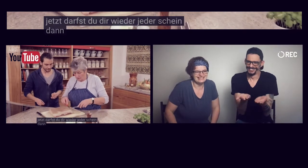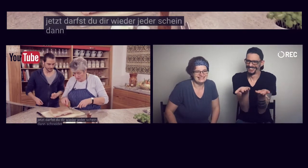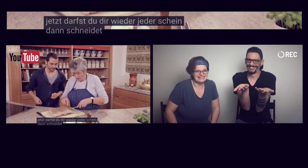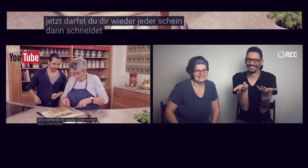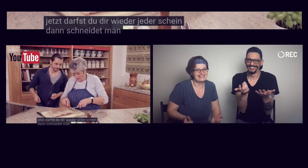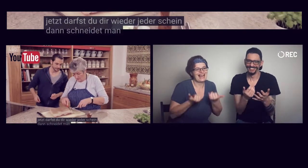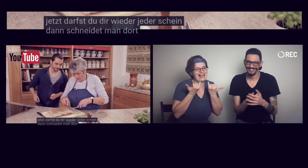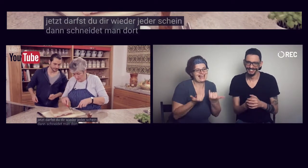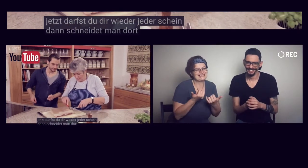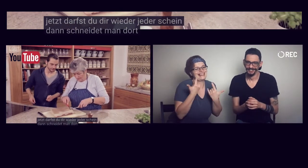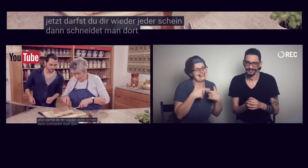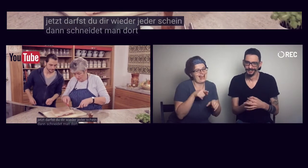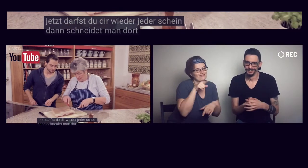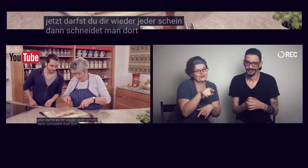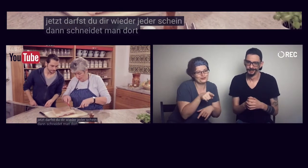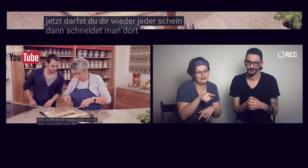[NOAH] What the heck? [Now you can ...]